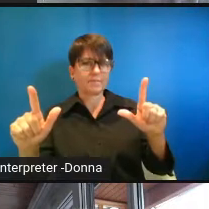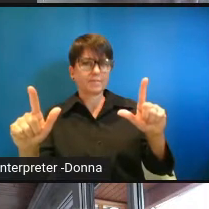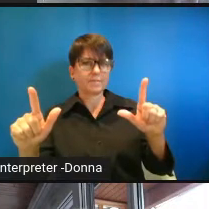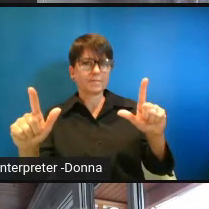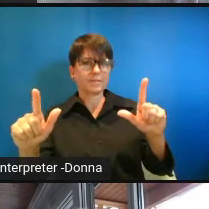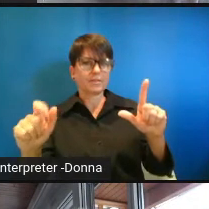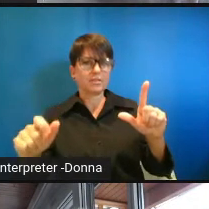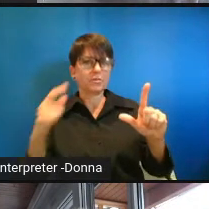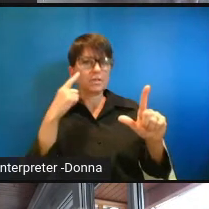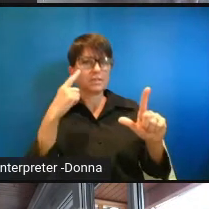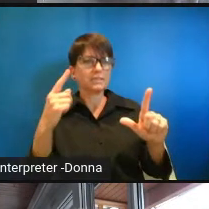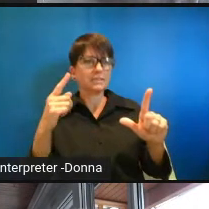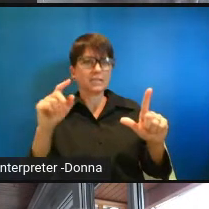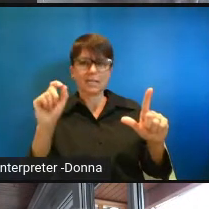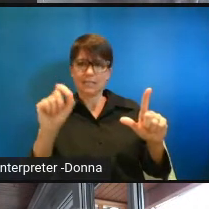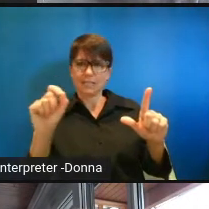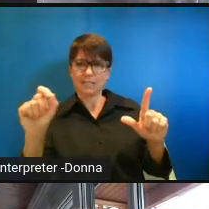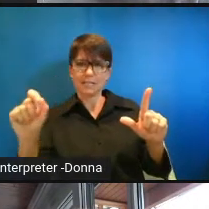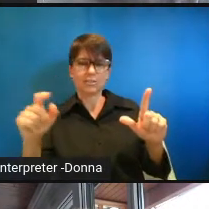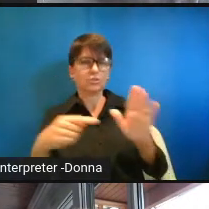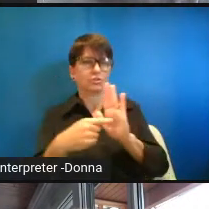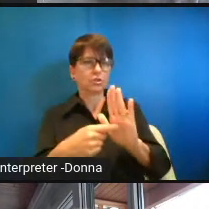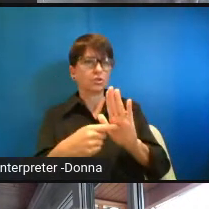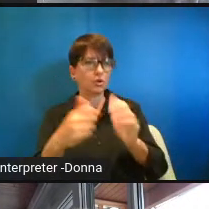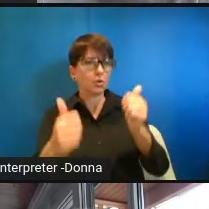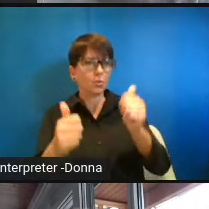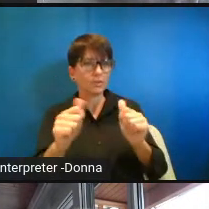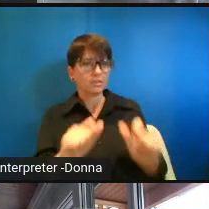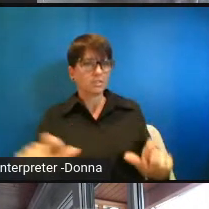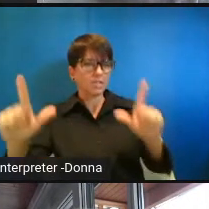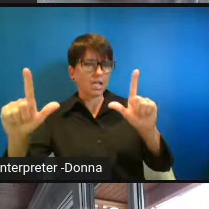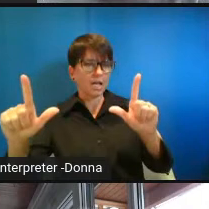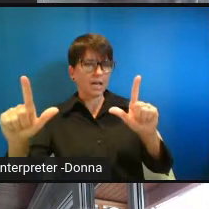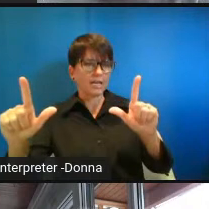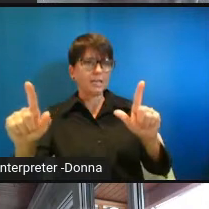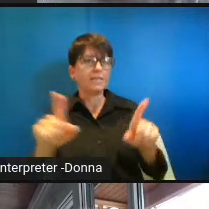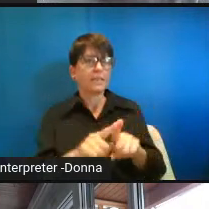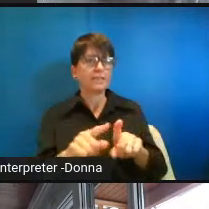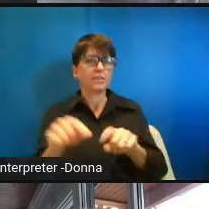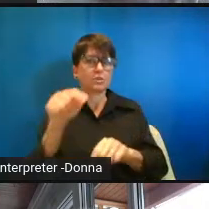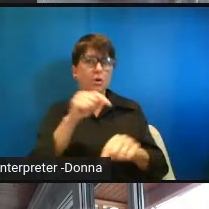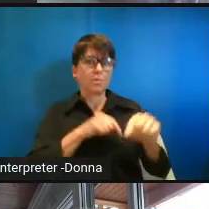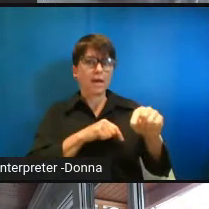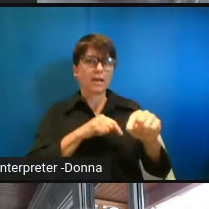that signifies which slide you're on, and there's a forward, and then there's a pause button.